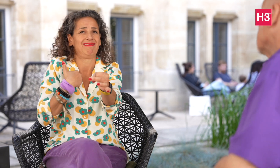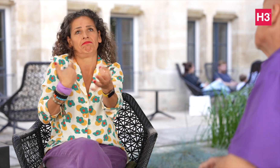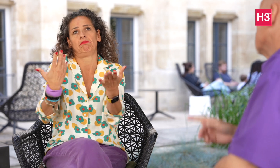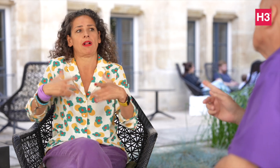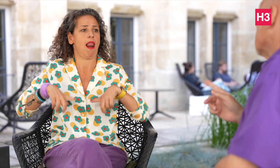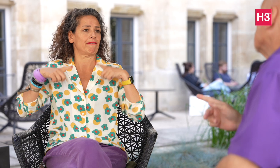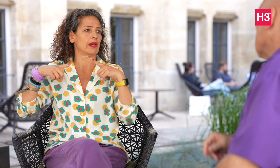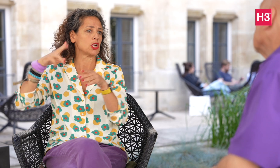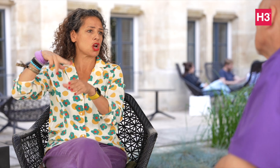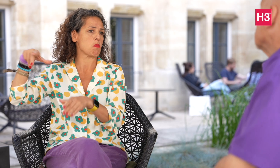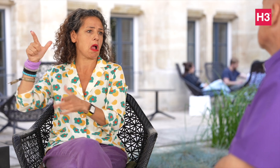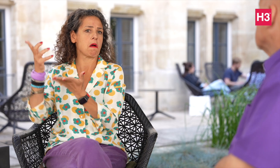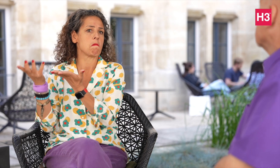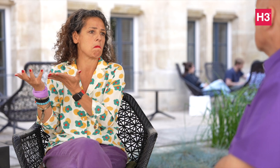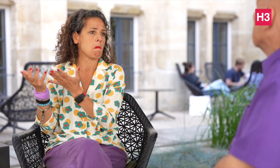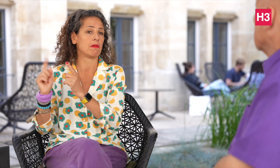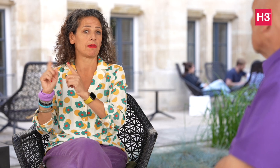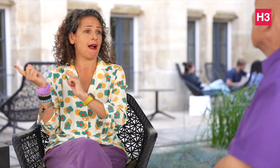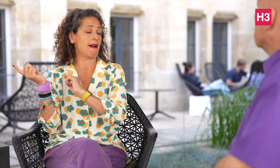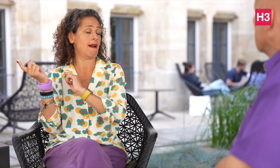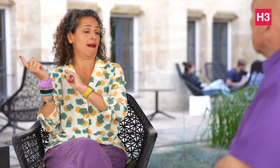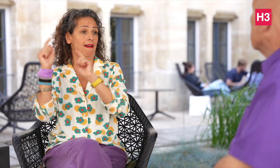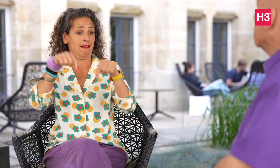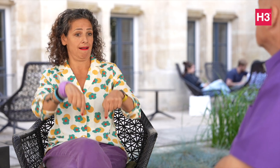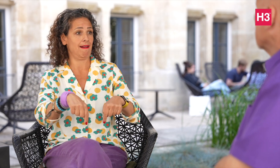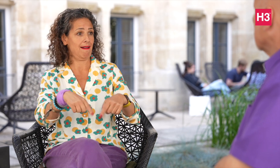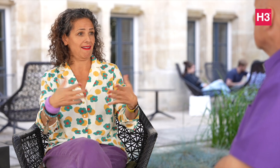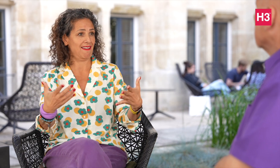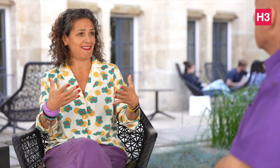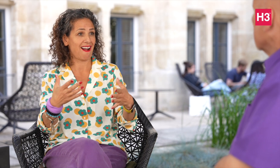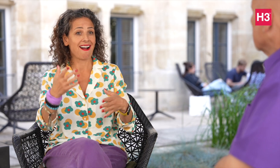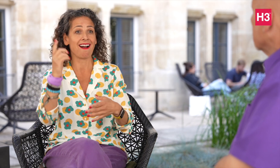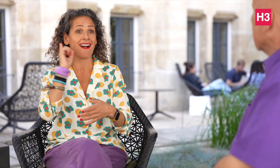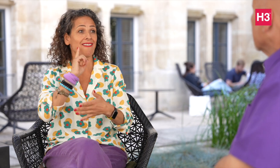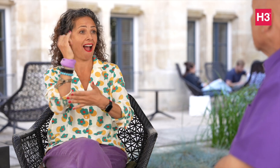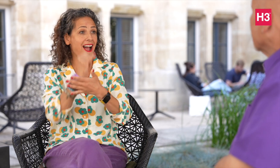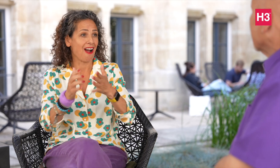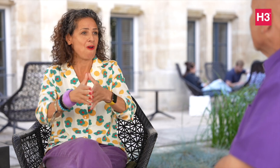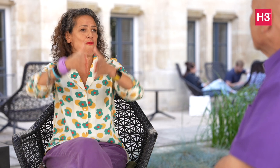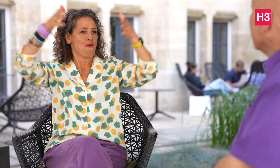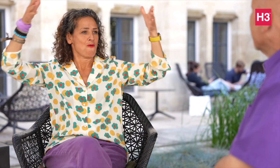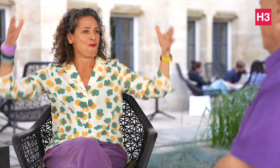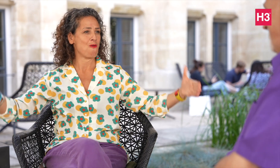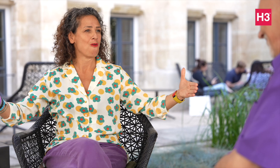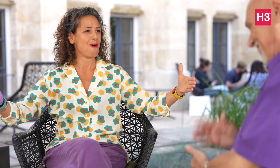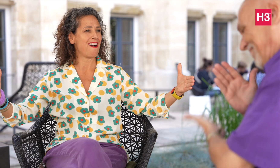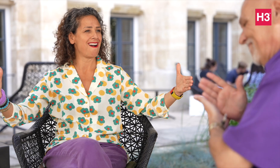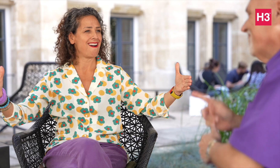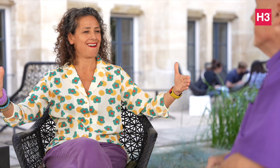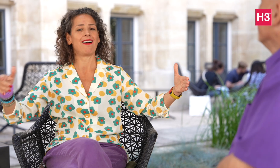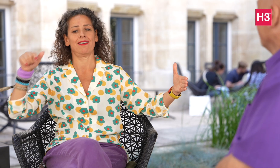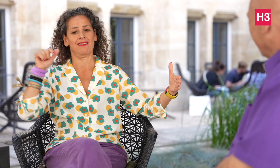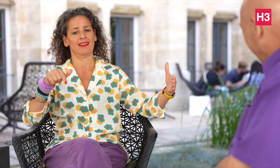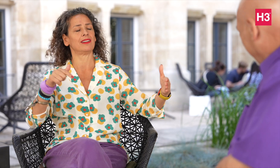I live in Norway, and for me, this festival is the largest gathering of Deaf art lovers! It allows us to share experiences,